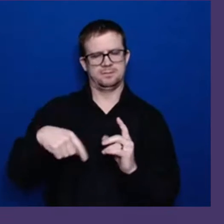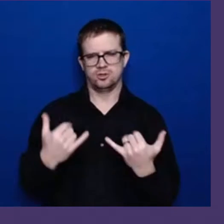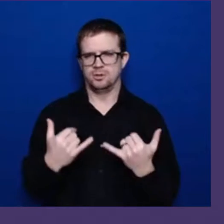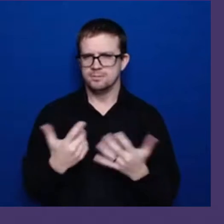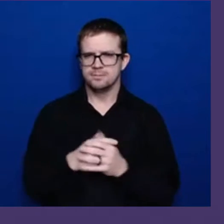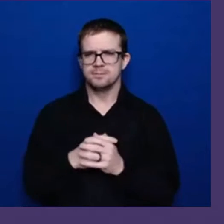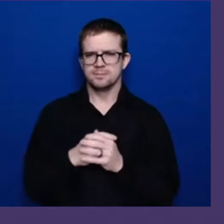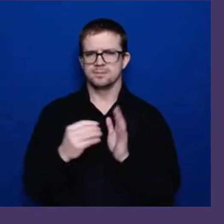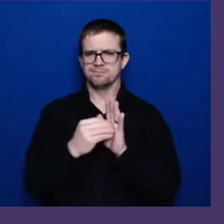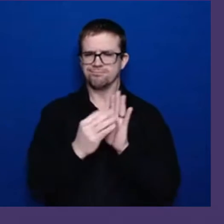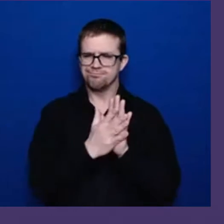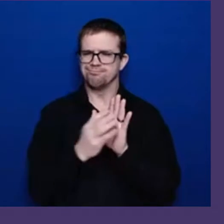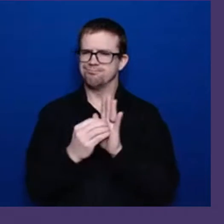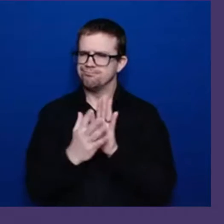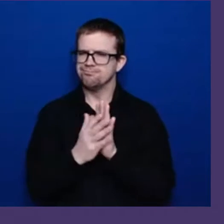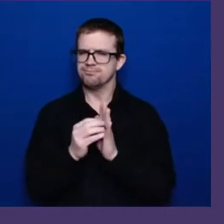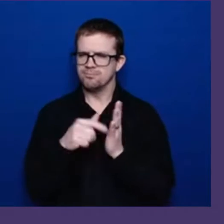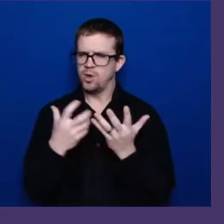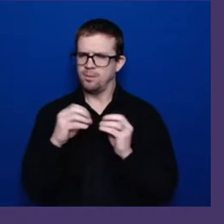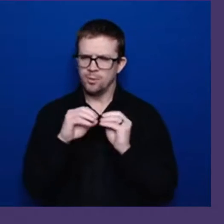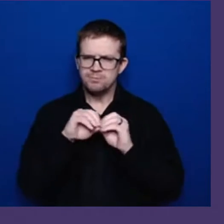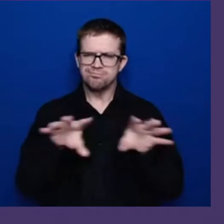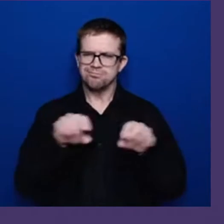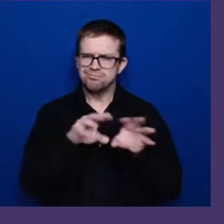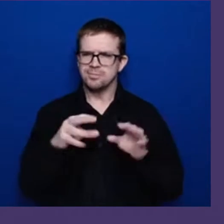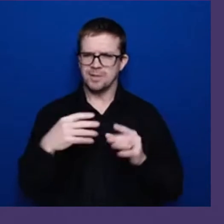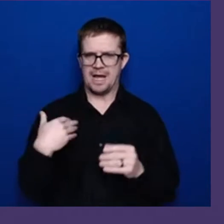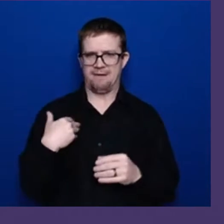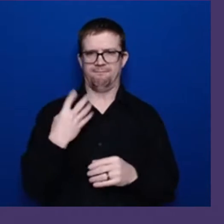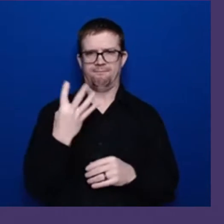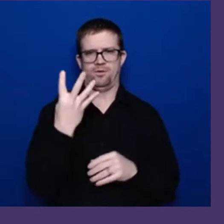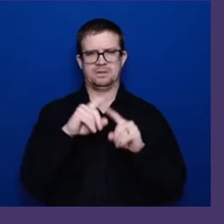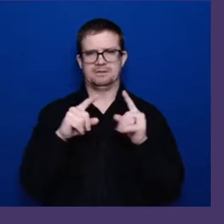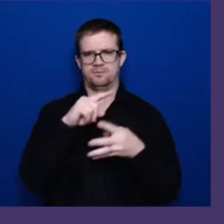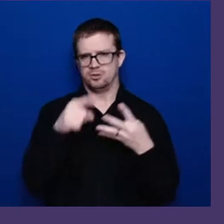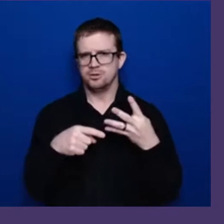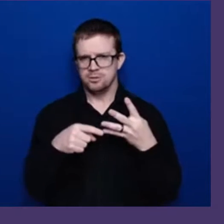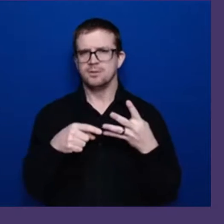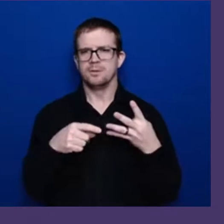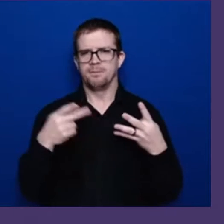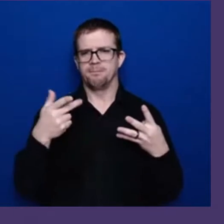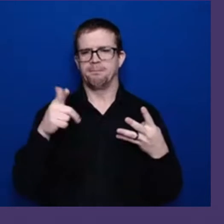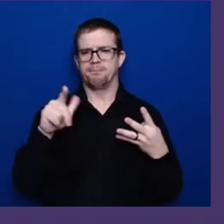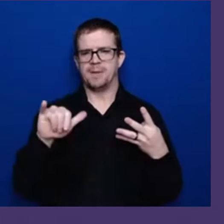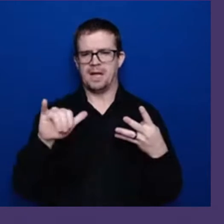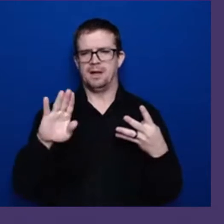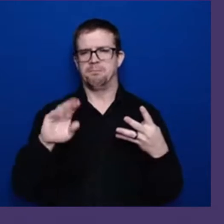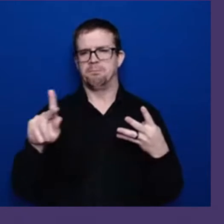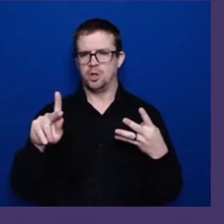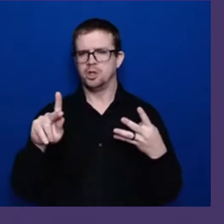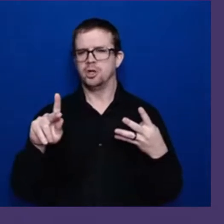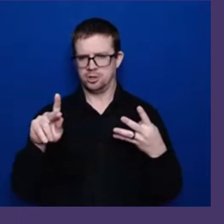We've got those four playbooks, which are now posted. Please go find them. Play with those resources.